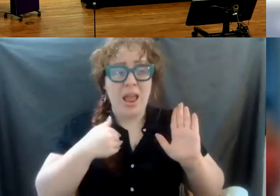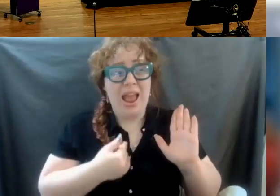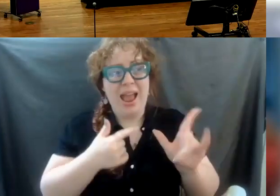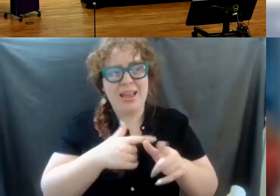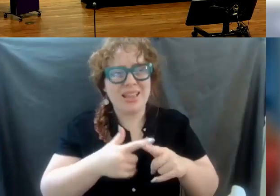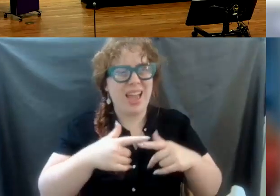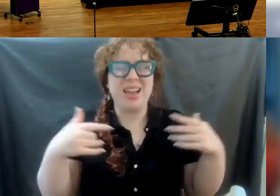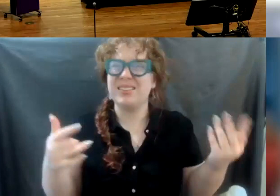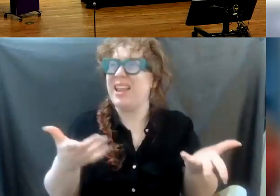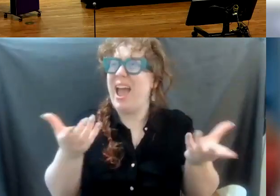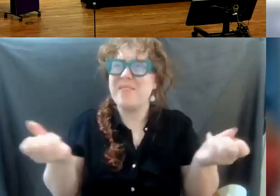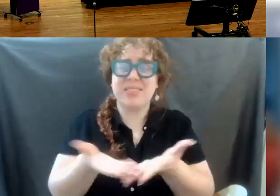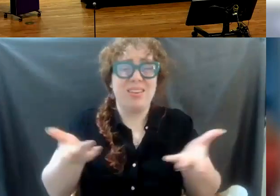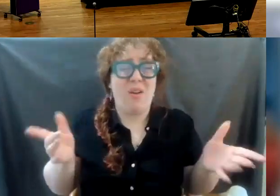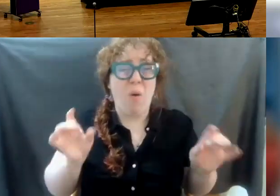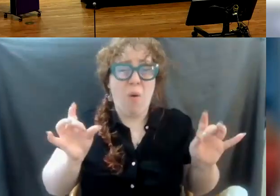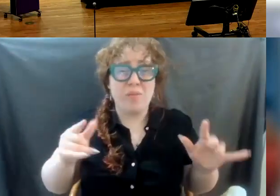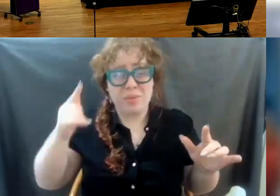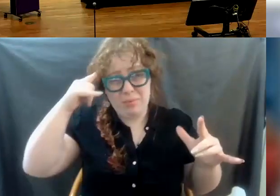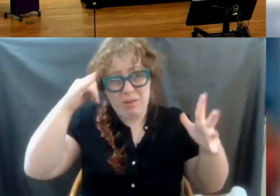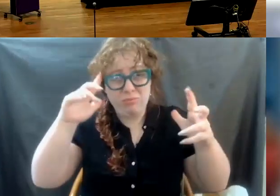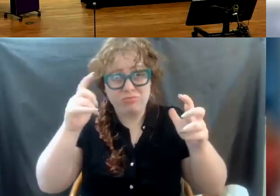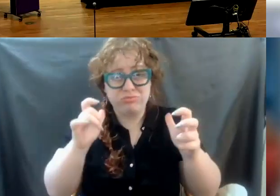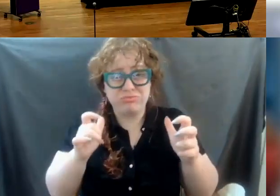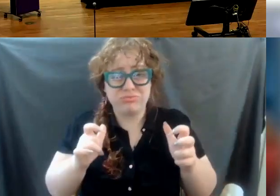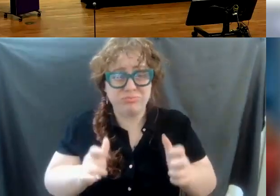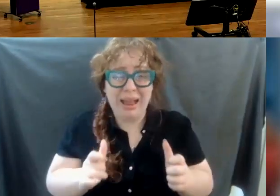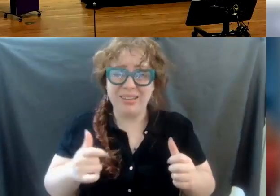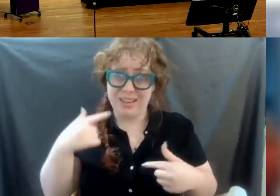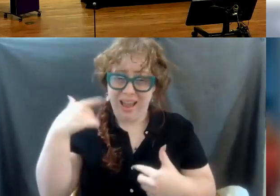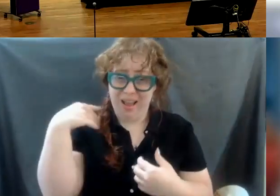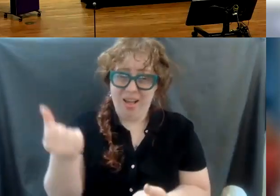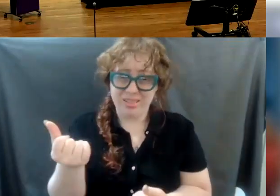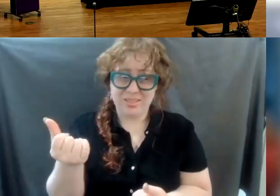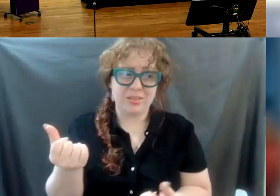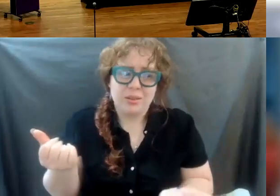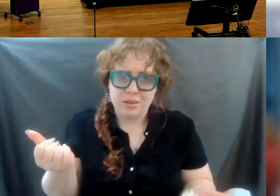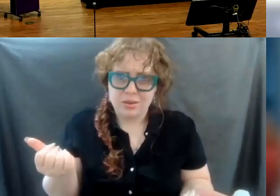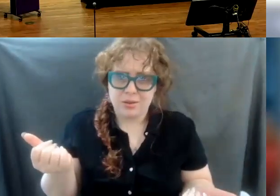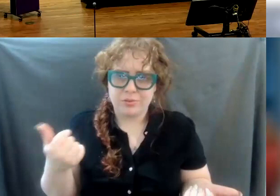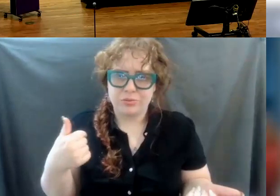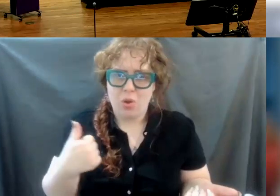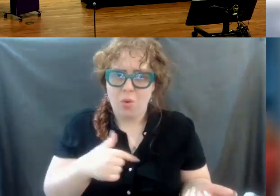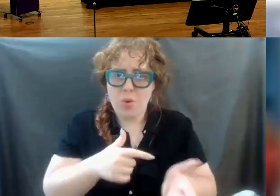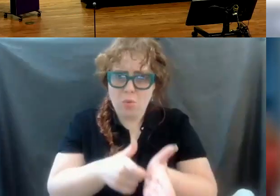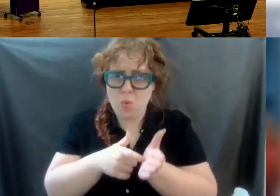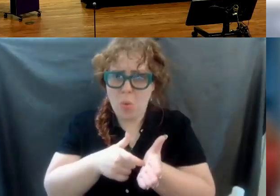And so what does the community require from this system of public safety? Well it requires for it to not be a this a disability